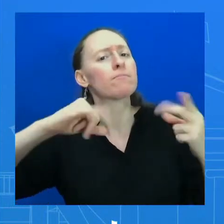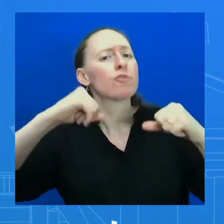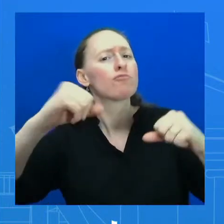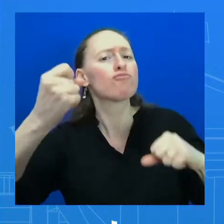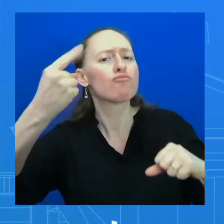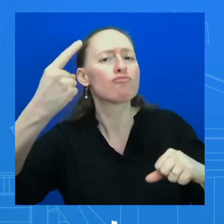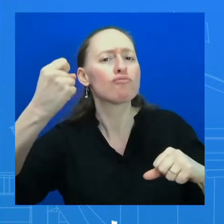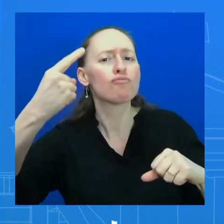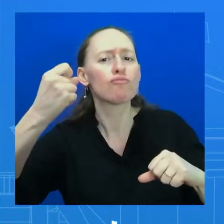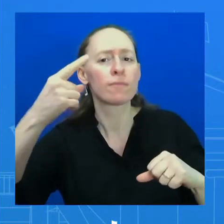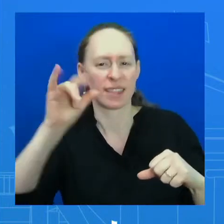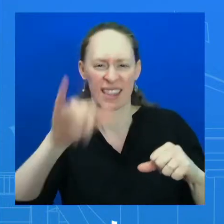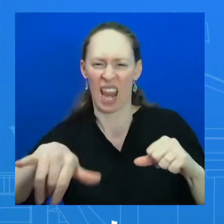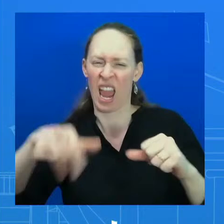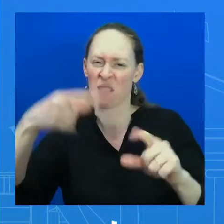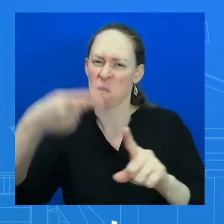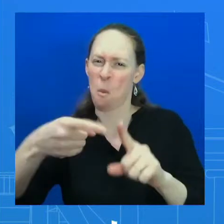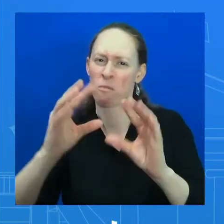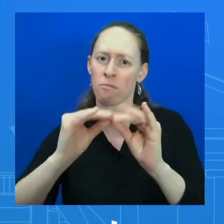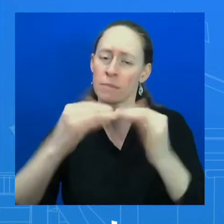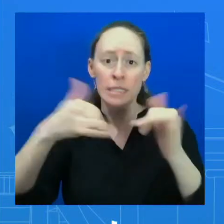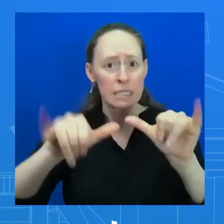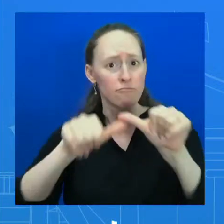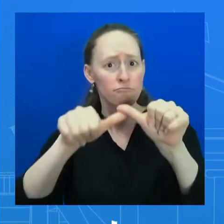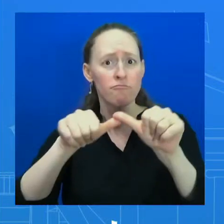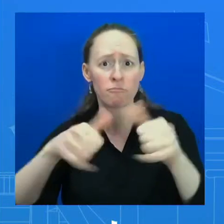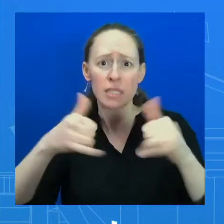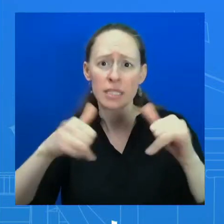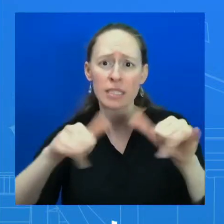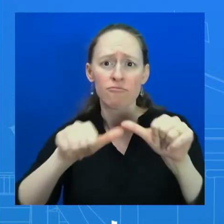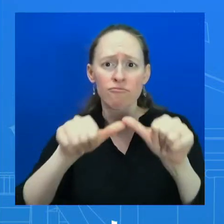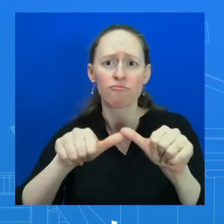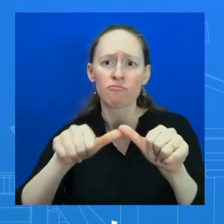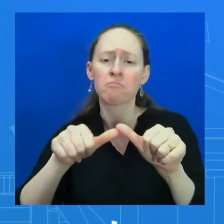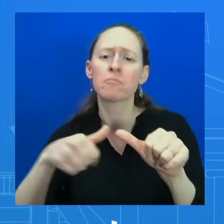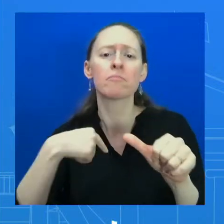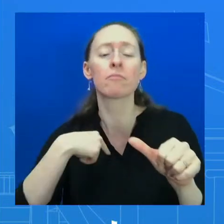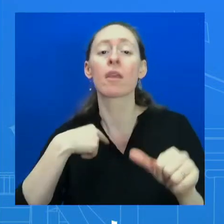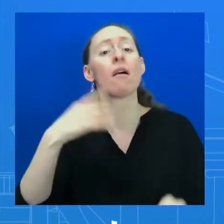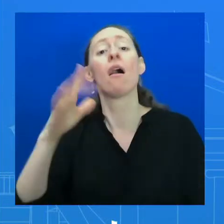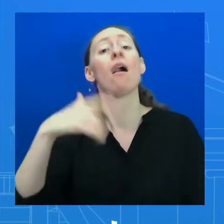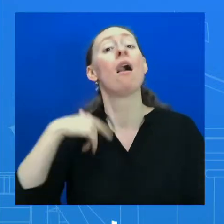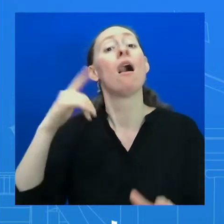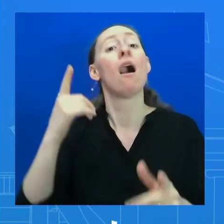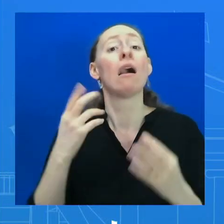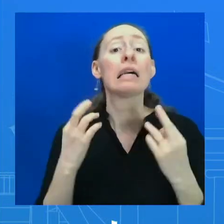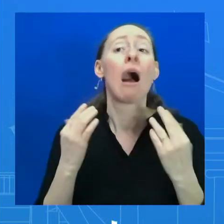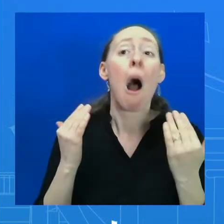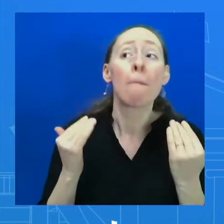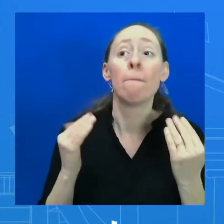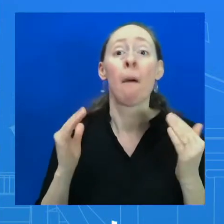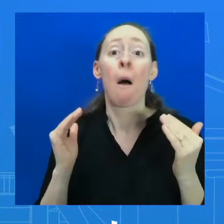I shouldn't say "hoping" -- expecting that it'll happen in person next week. And that's what we're going to work towards. The Press: And just on the President's visit